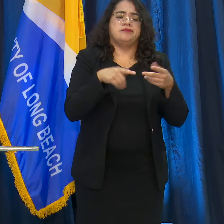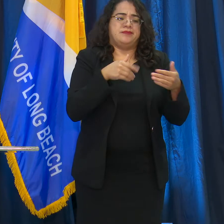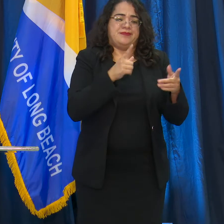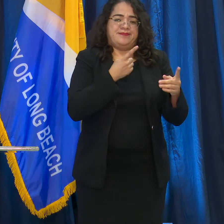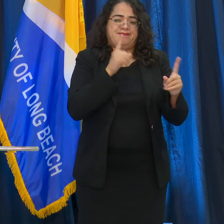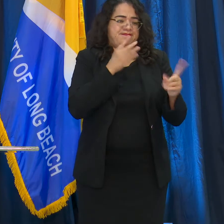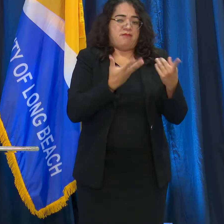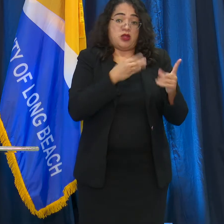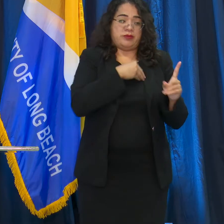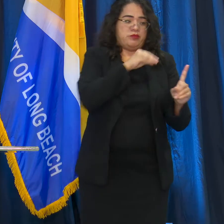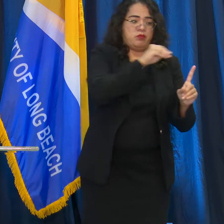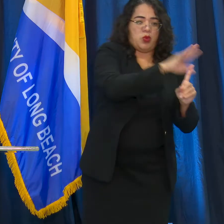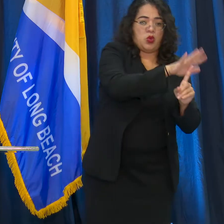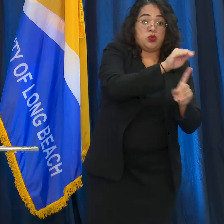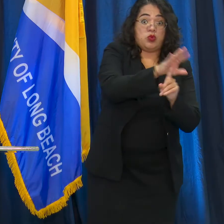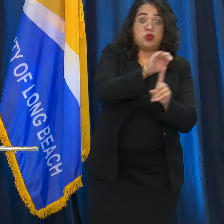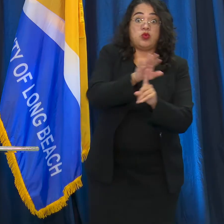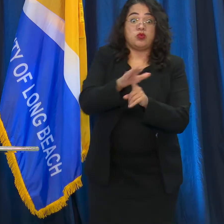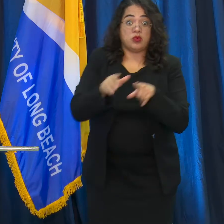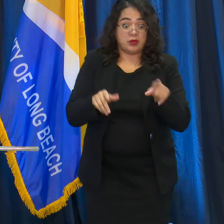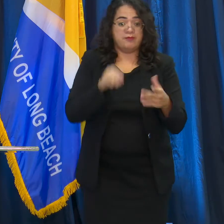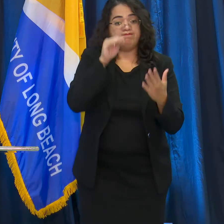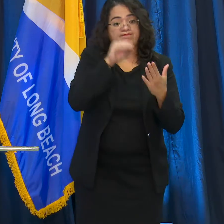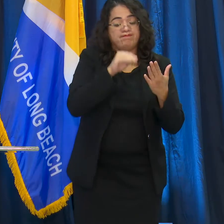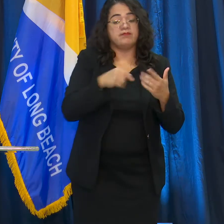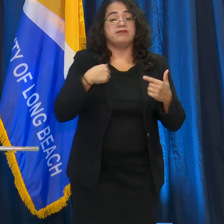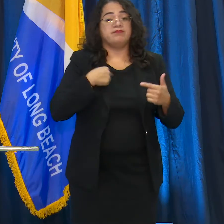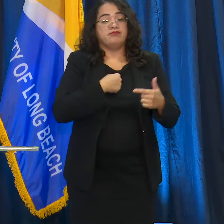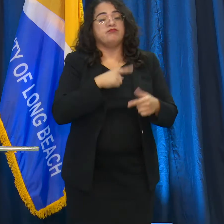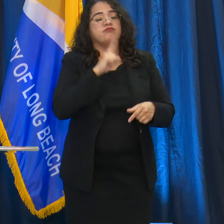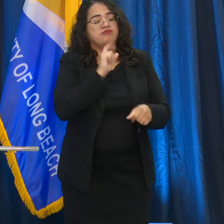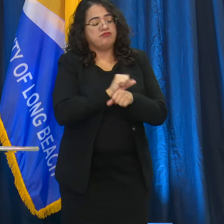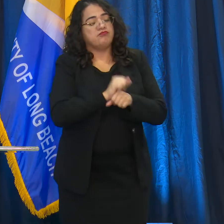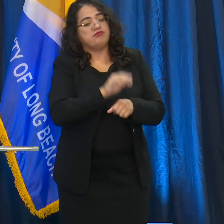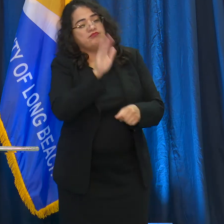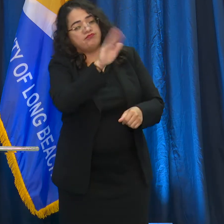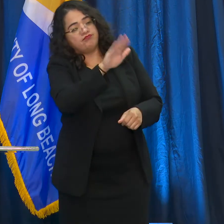allow us to follow up with them to ensure that they are safe, this will allow us to follow up with